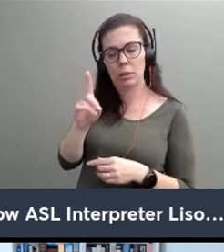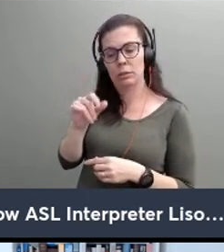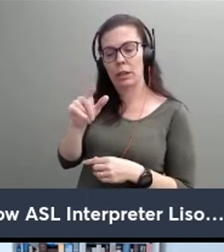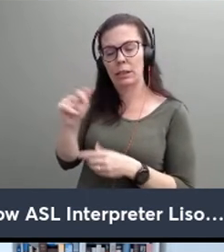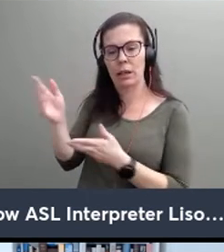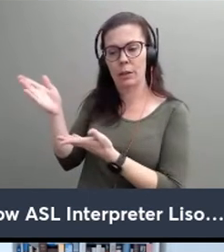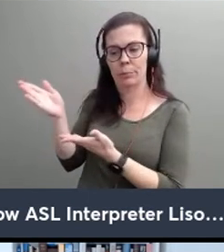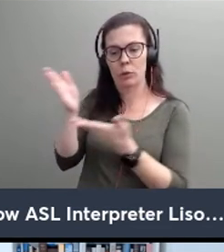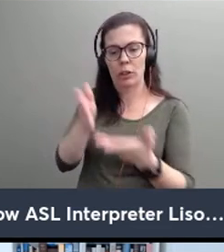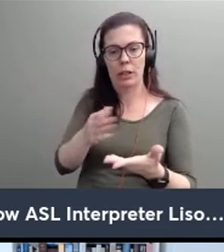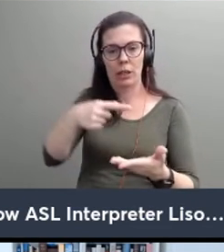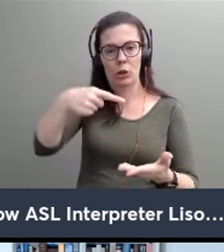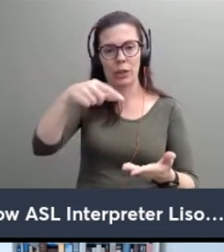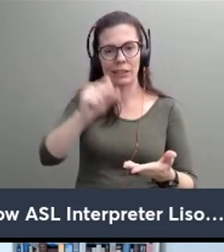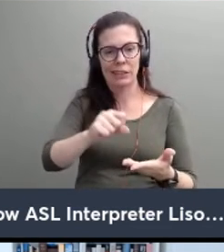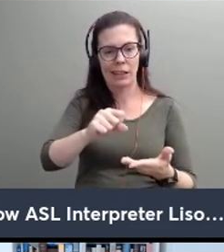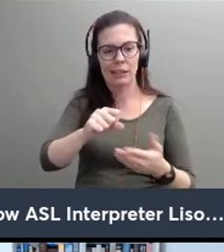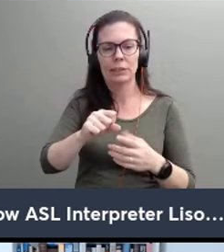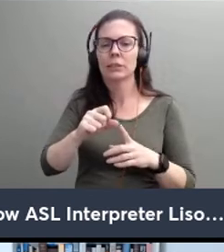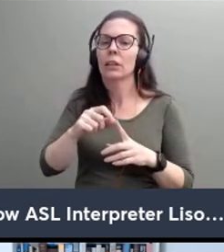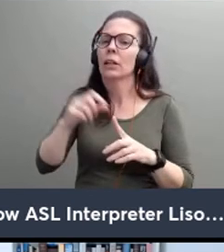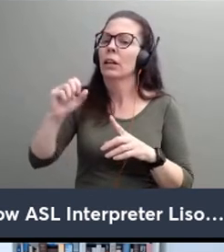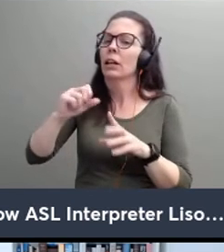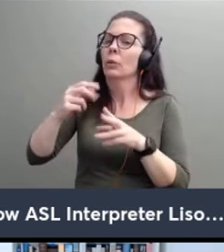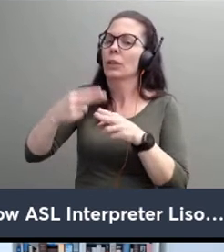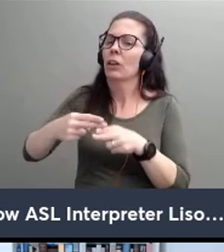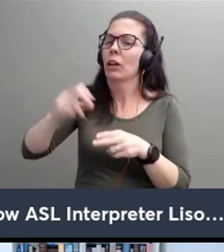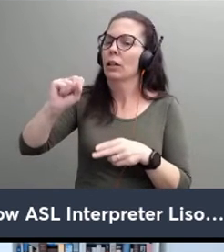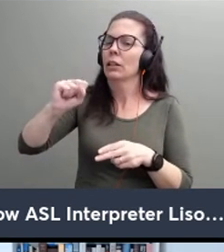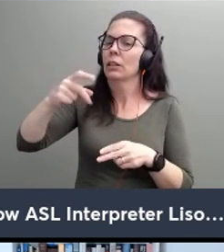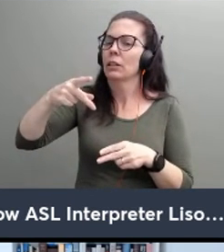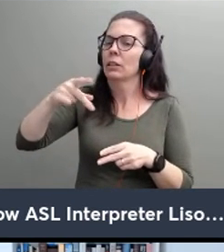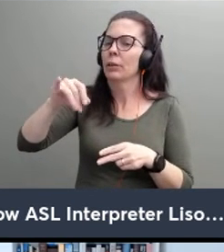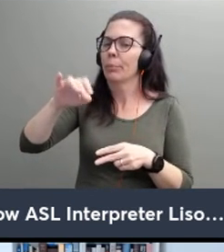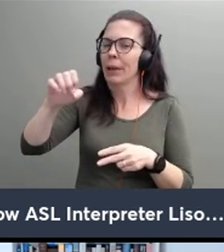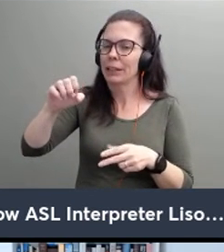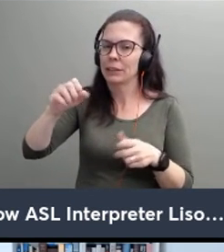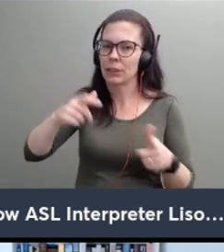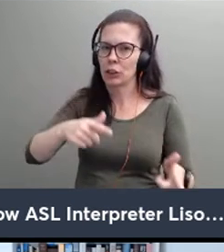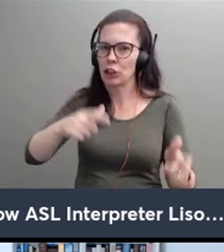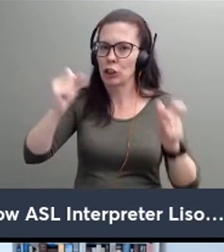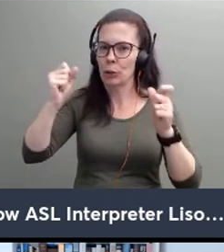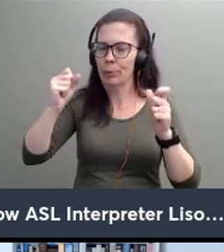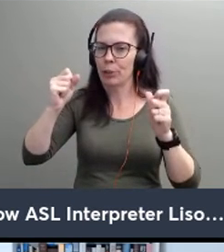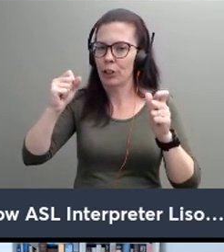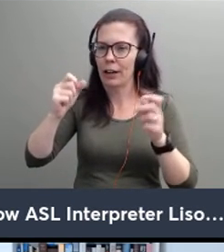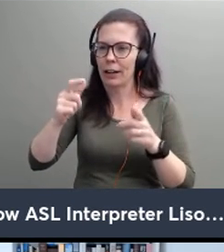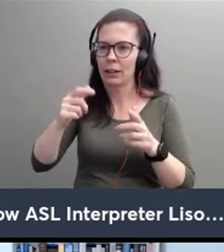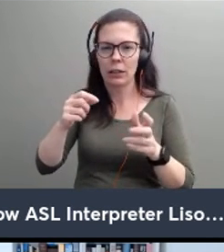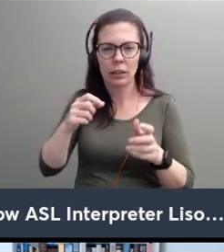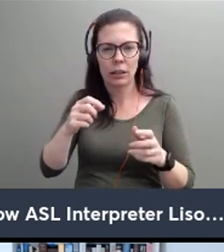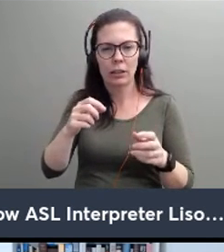what we call it as SPICE. SPICE is Super-fast, In-memory, Parallel...